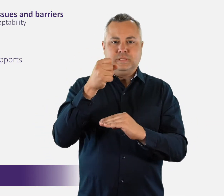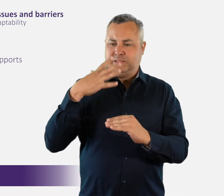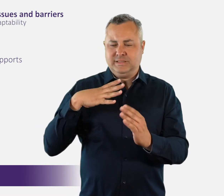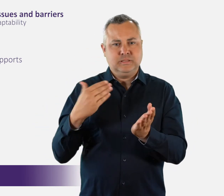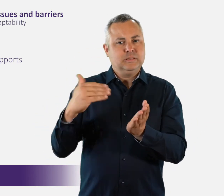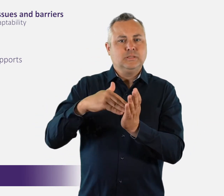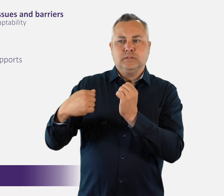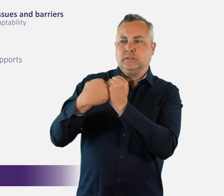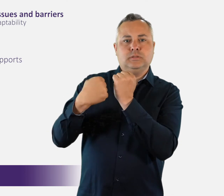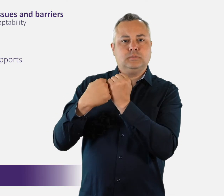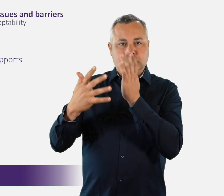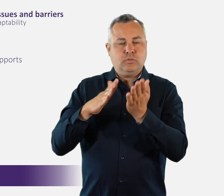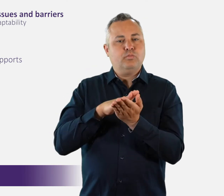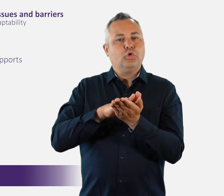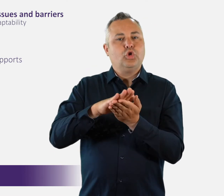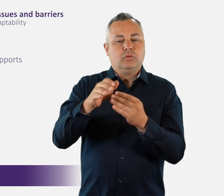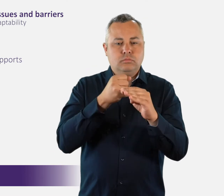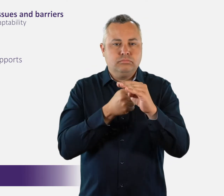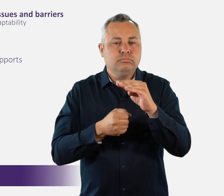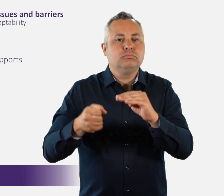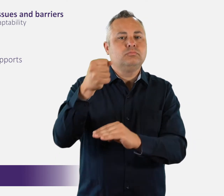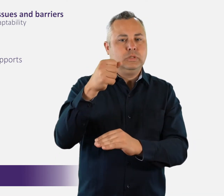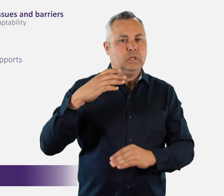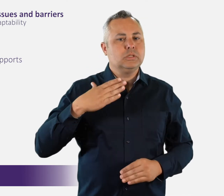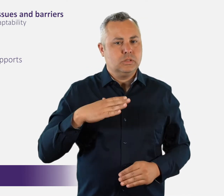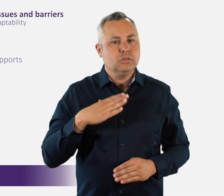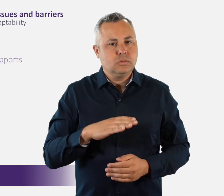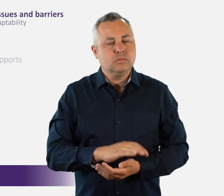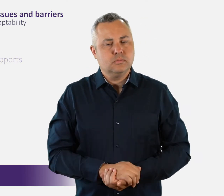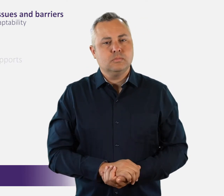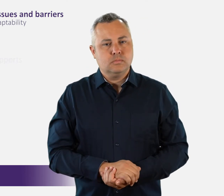when additional supports may be required to ensure an effective and smooth transition.